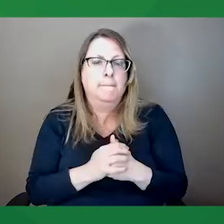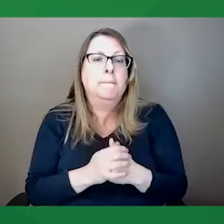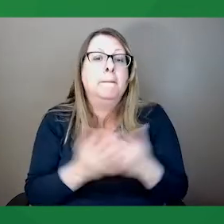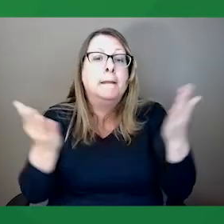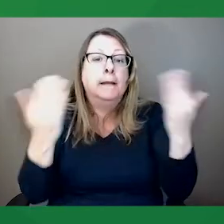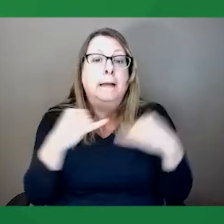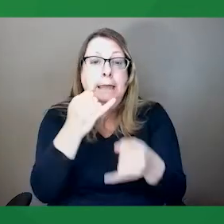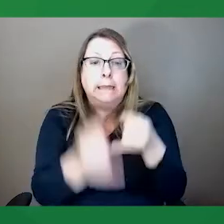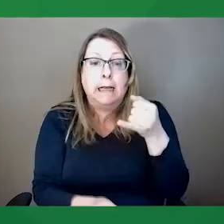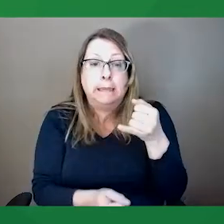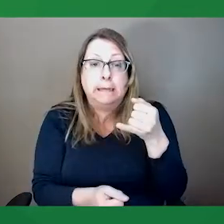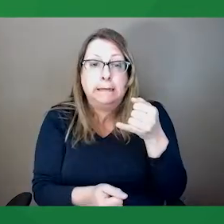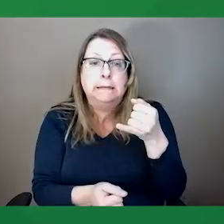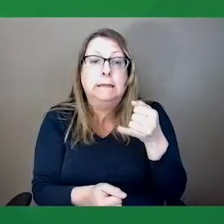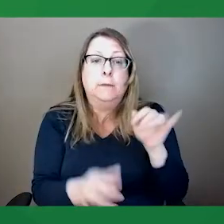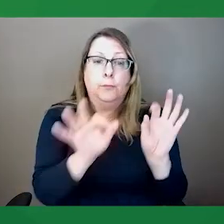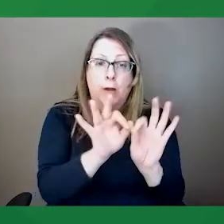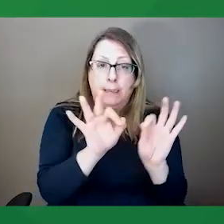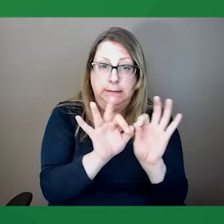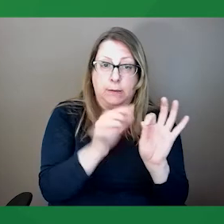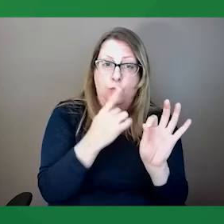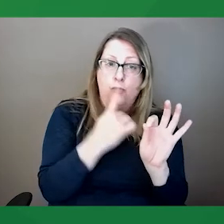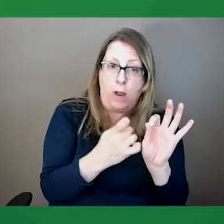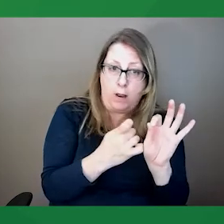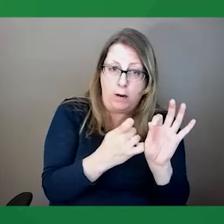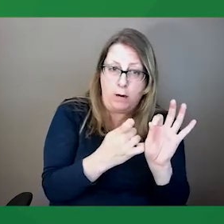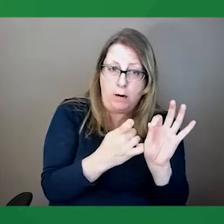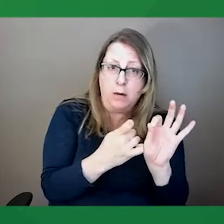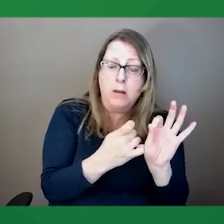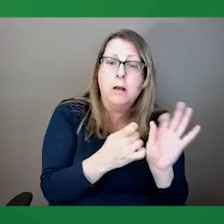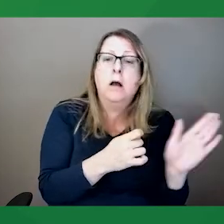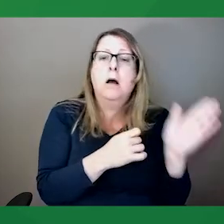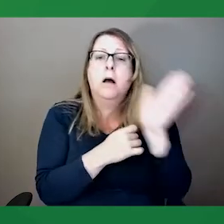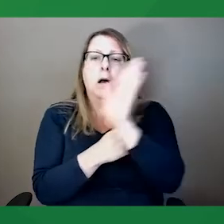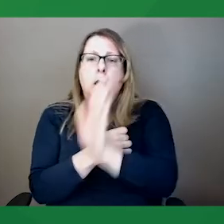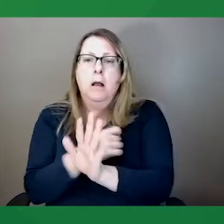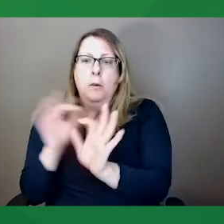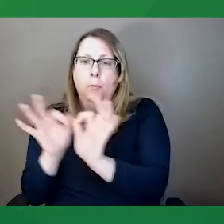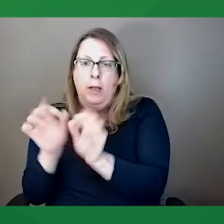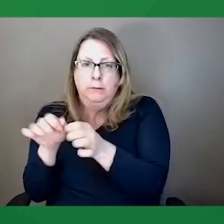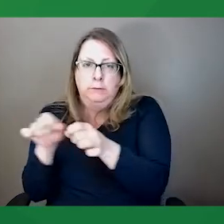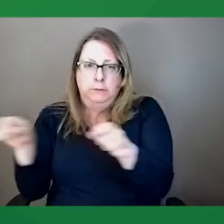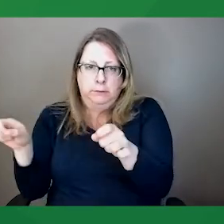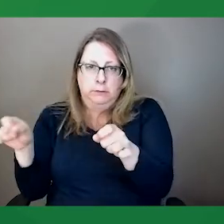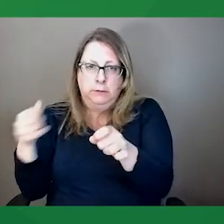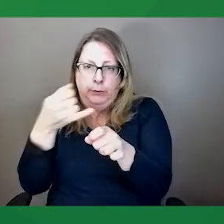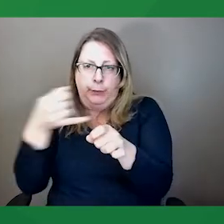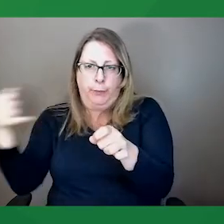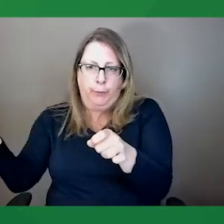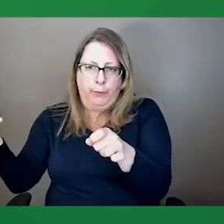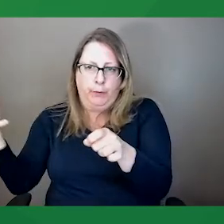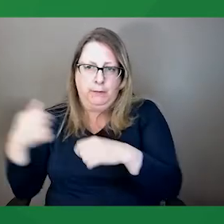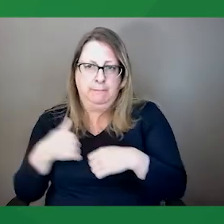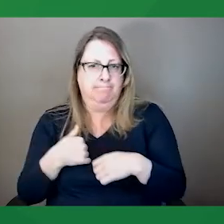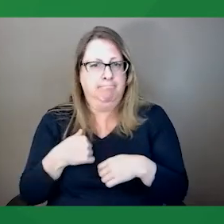And lastly, the price. In the previous line, the price was red. And there's a strike here.